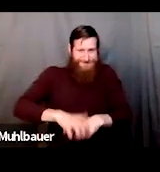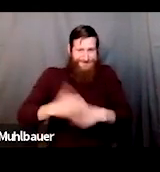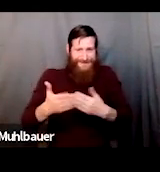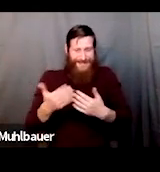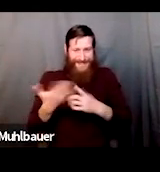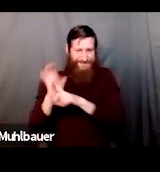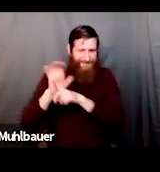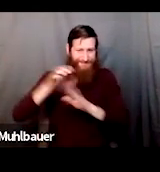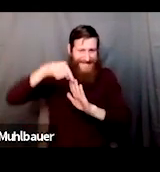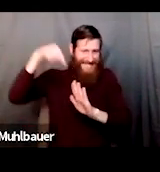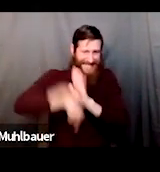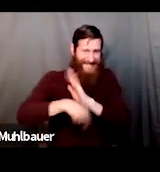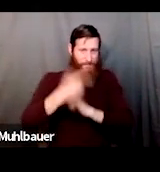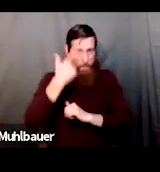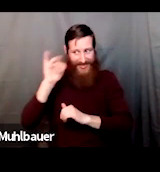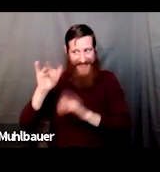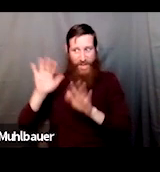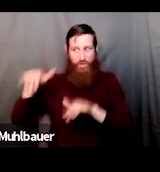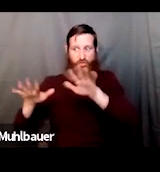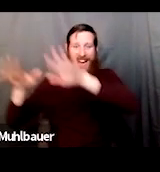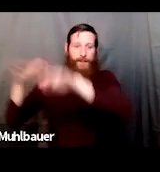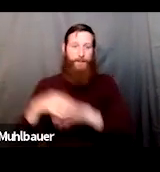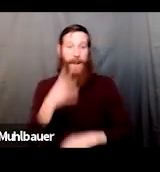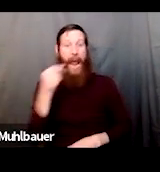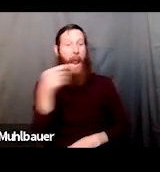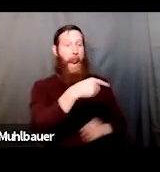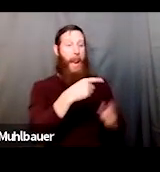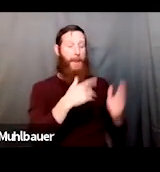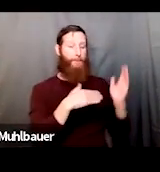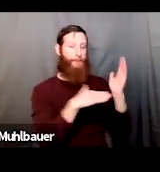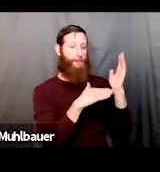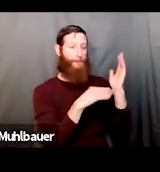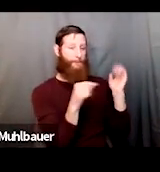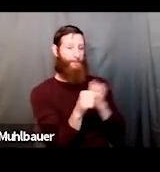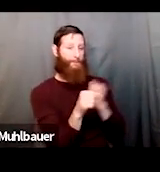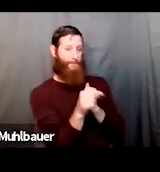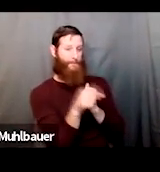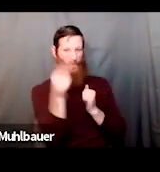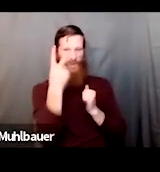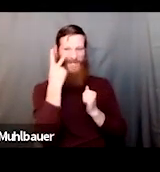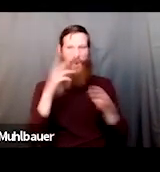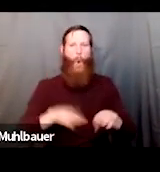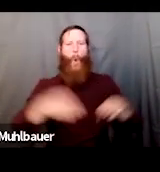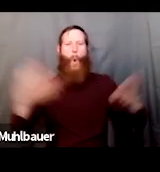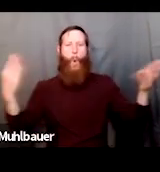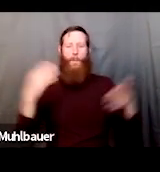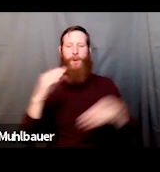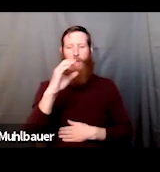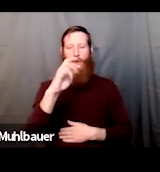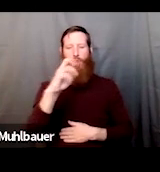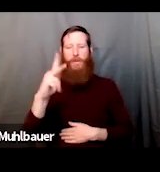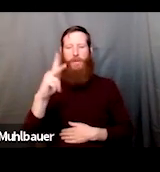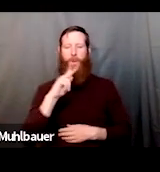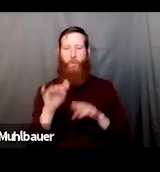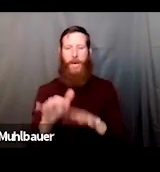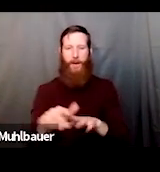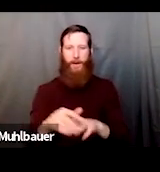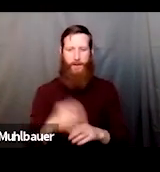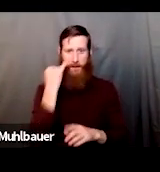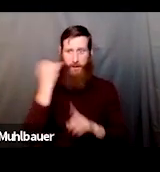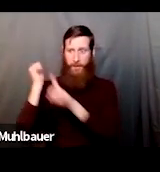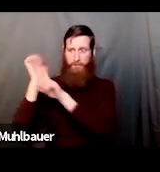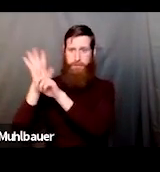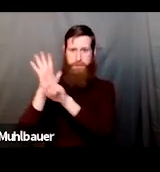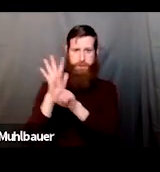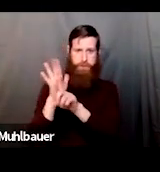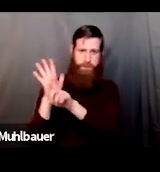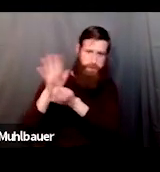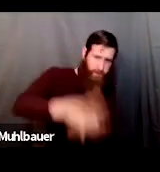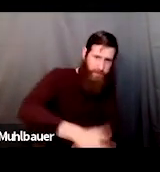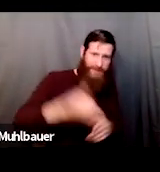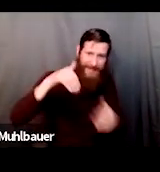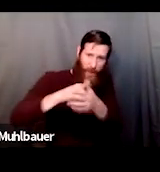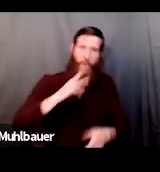based on the shape of terrain. And finally down in this bottom corner, it is hard to see, but there is an open creek/ lake down there